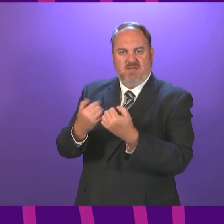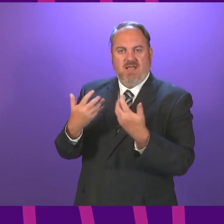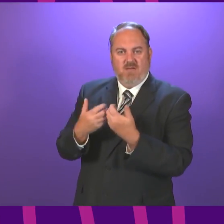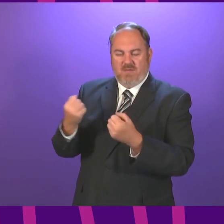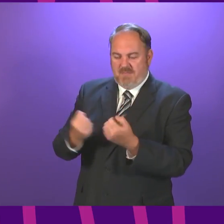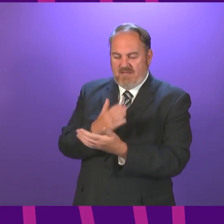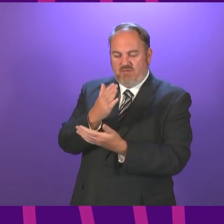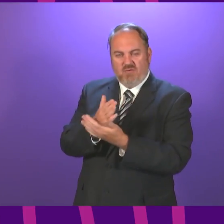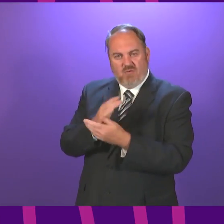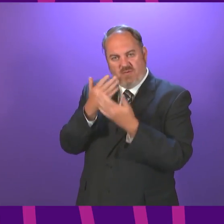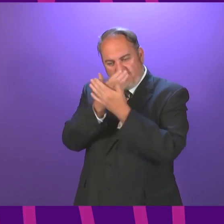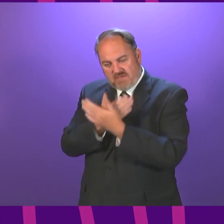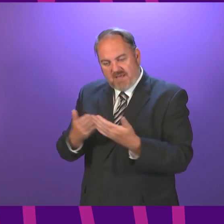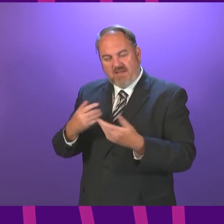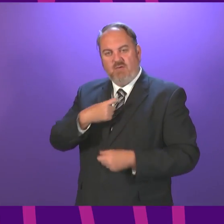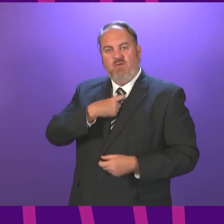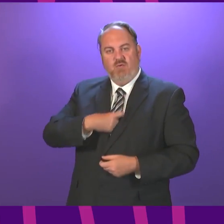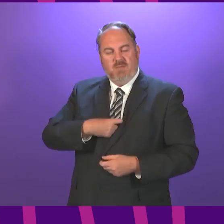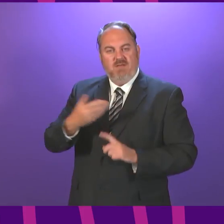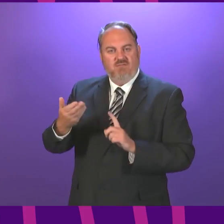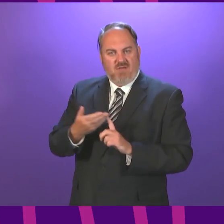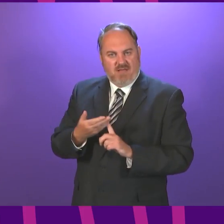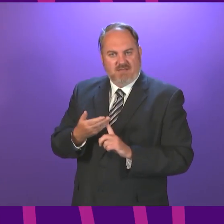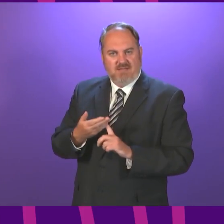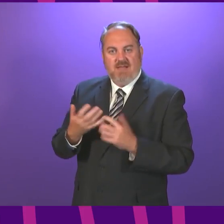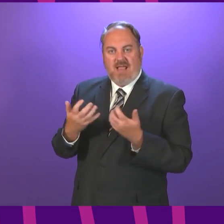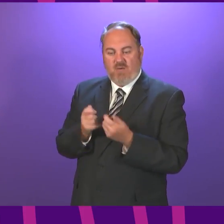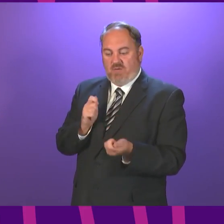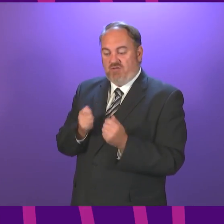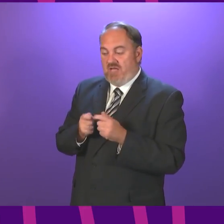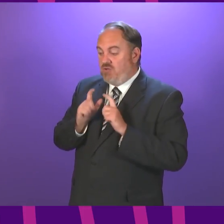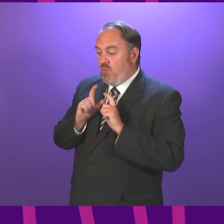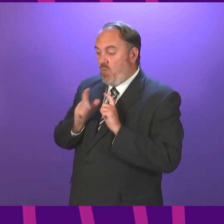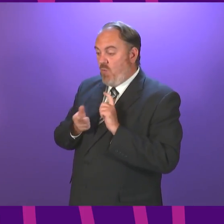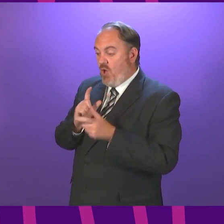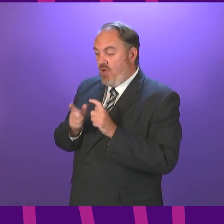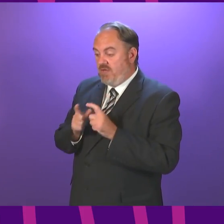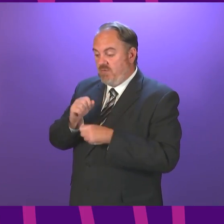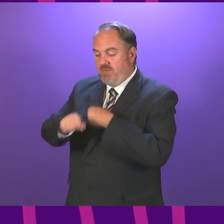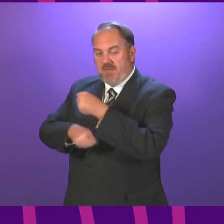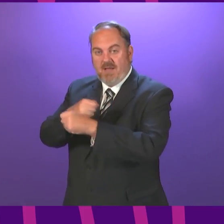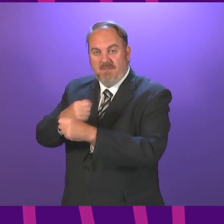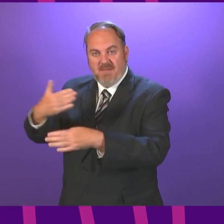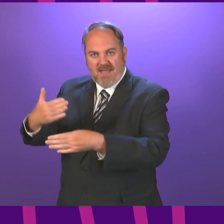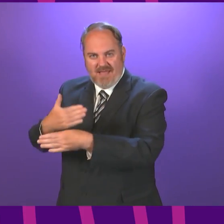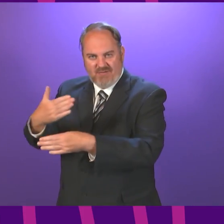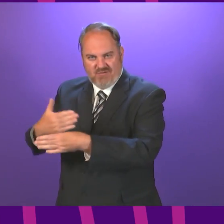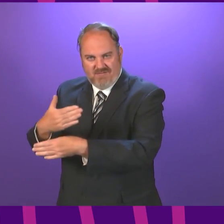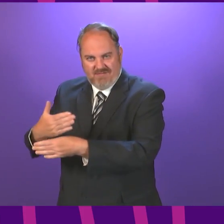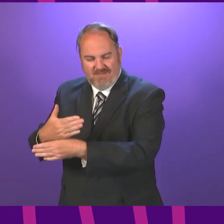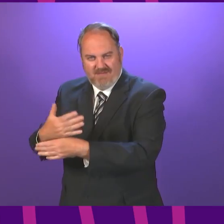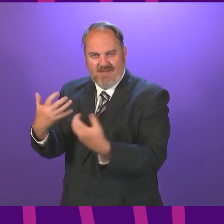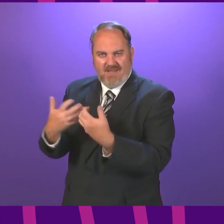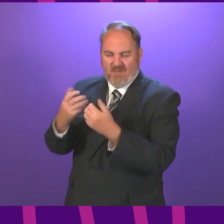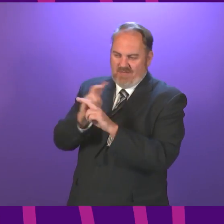how we turn our fine words into action, and how we can see the impact on the ground of